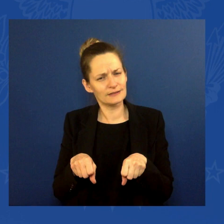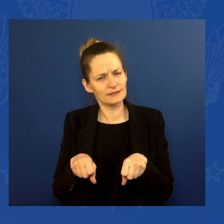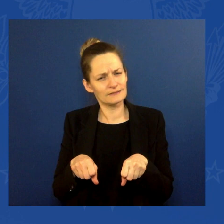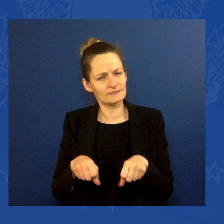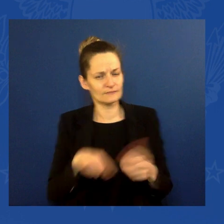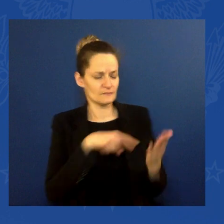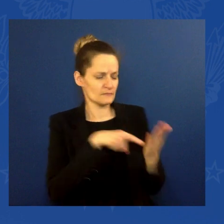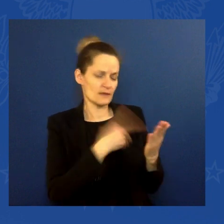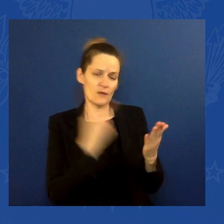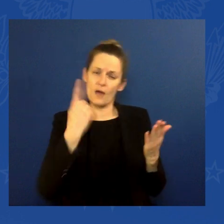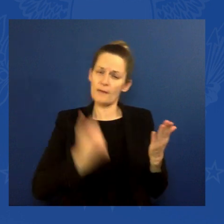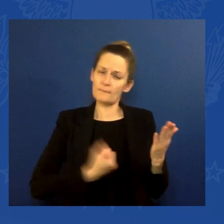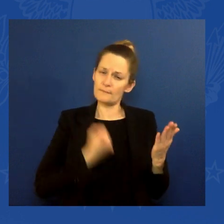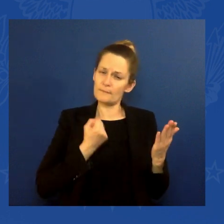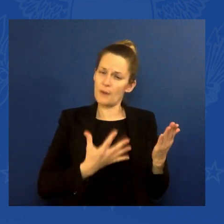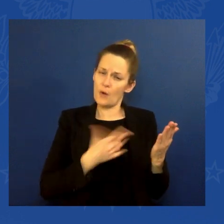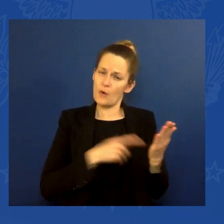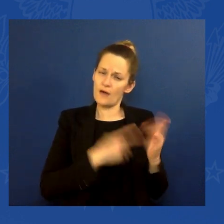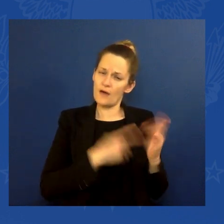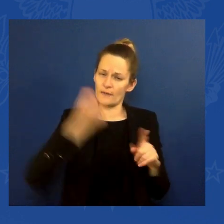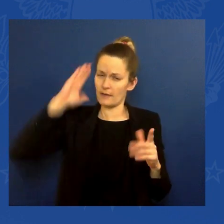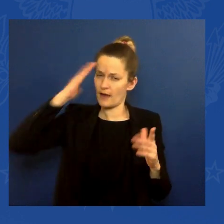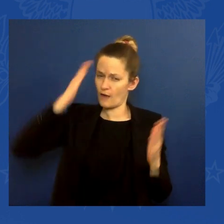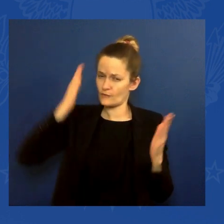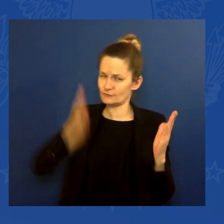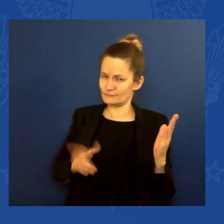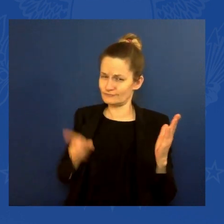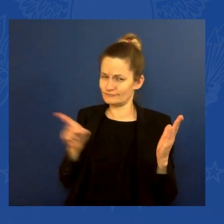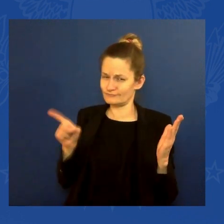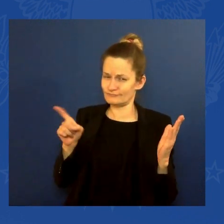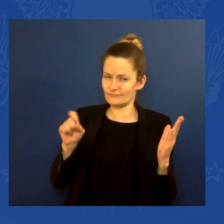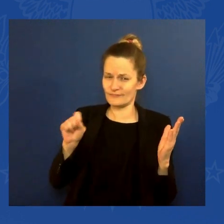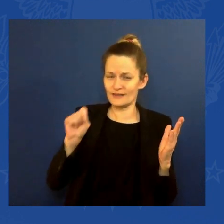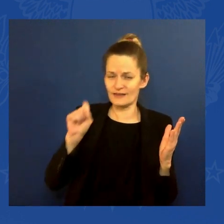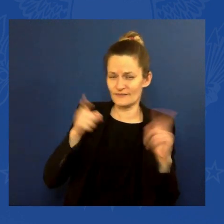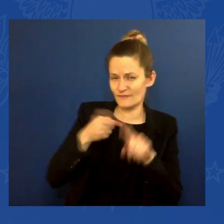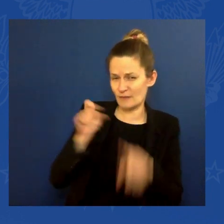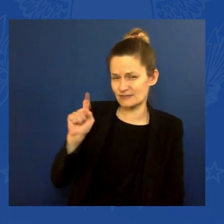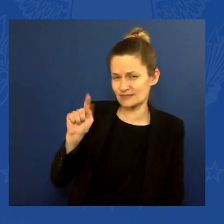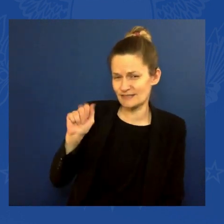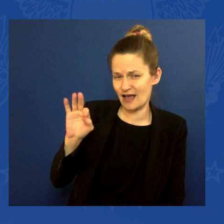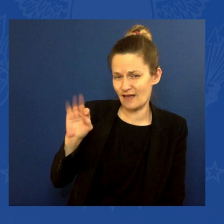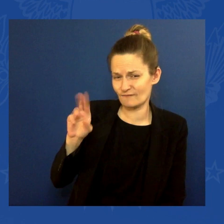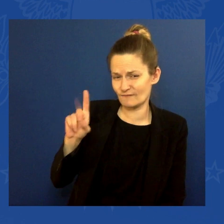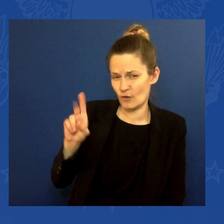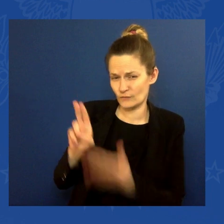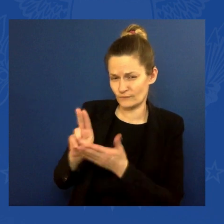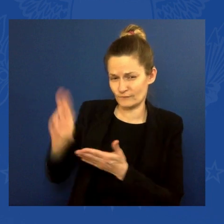she wrote of today's Republic of Ireland. She said: "Our island that was once Settled and removed on the edge